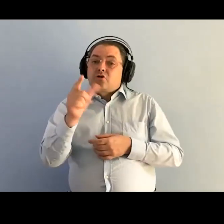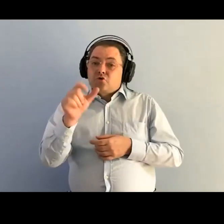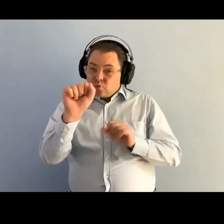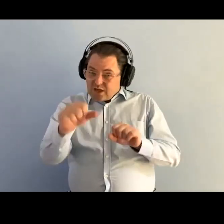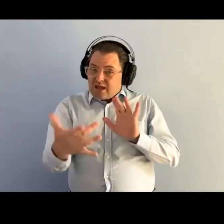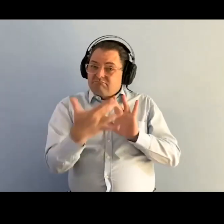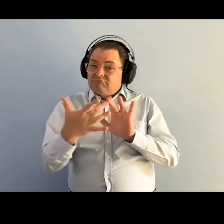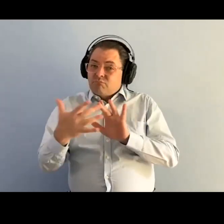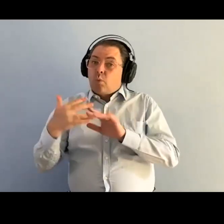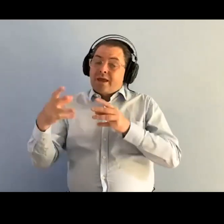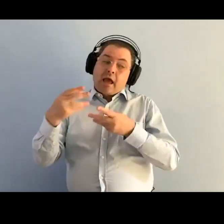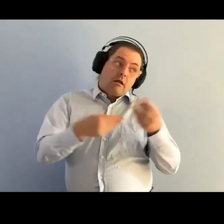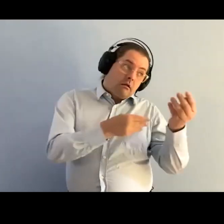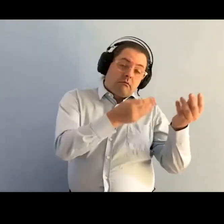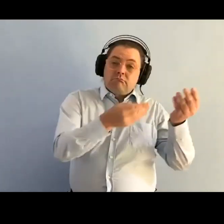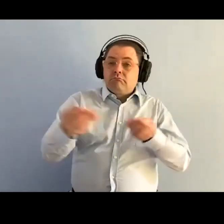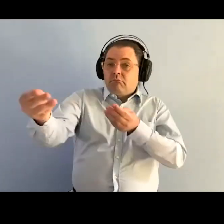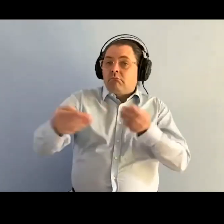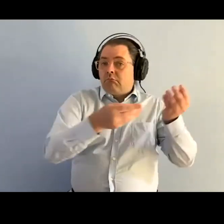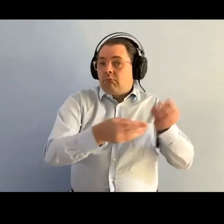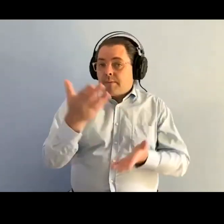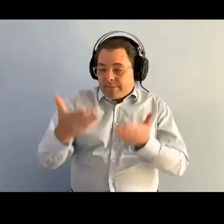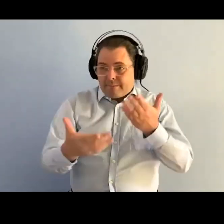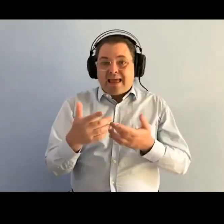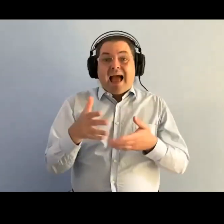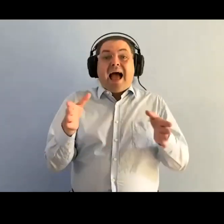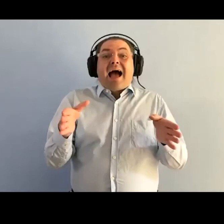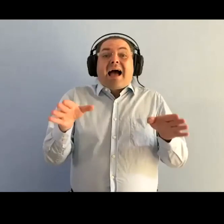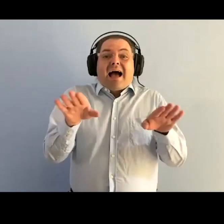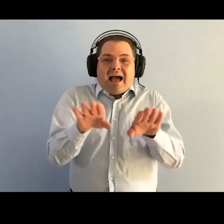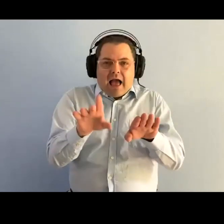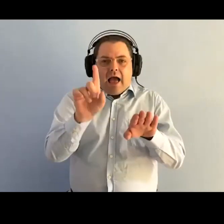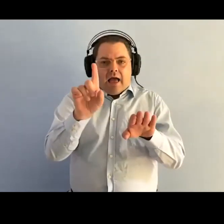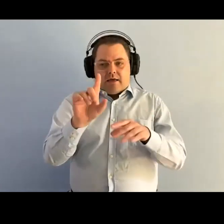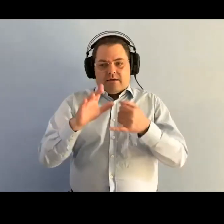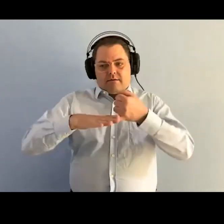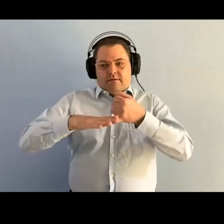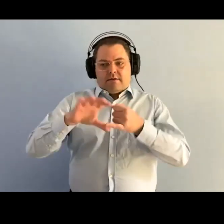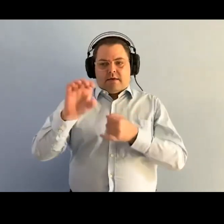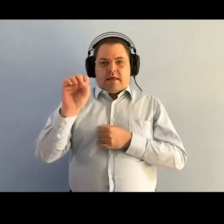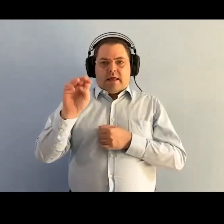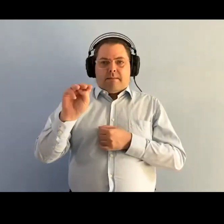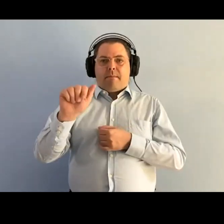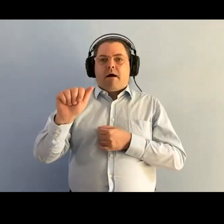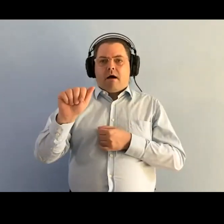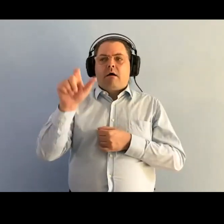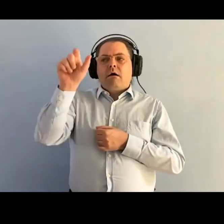everybody feel free to reach out through the Disability Reference Group with any questions that we can address to the rest of the panelists.